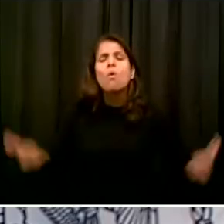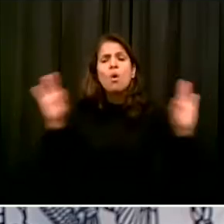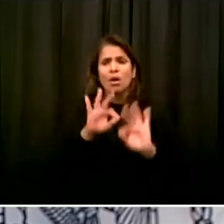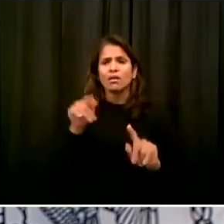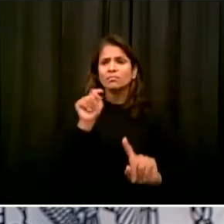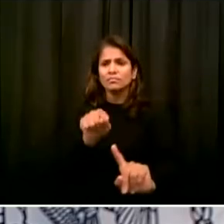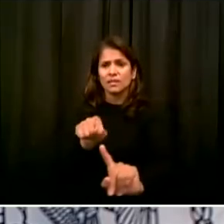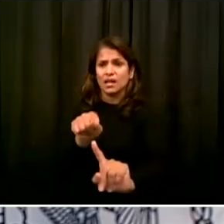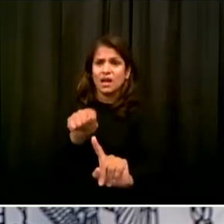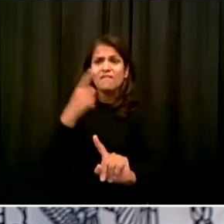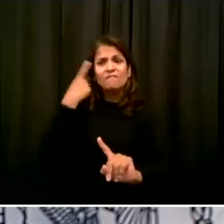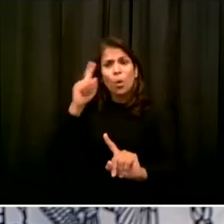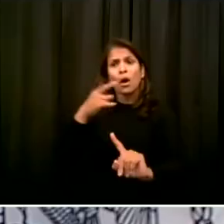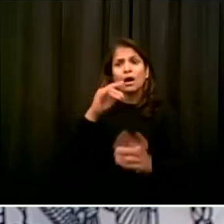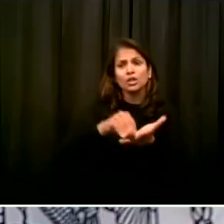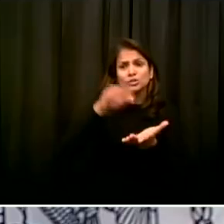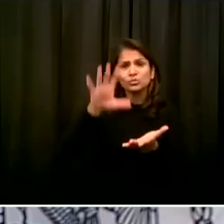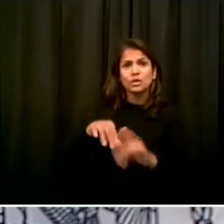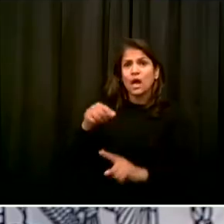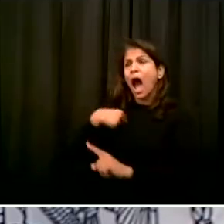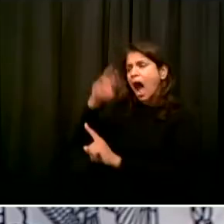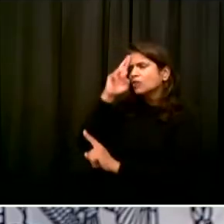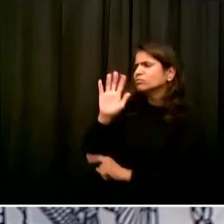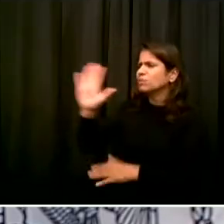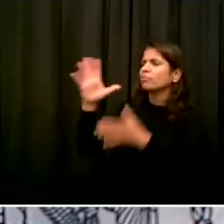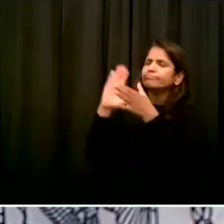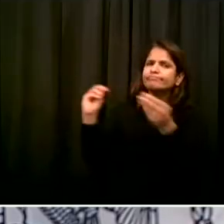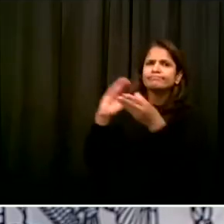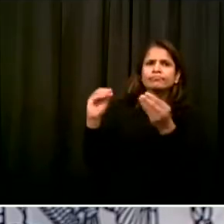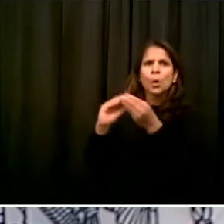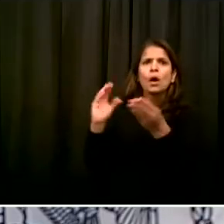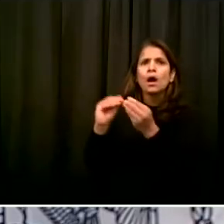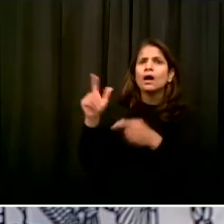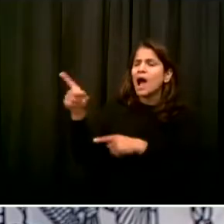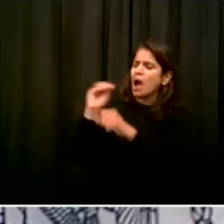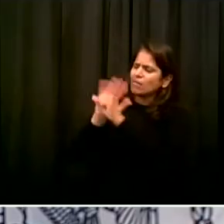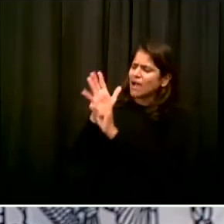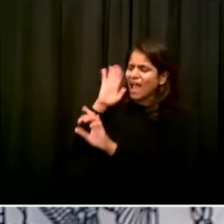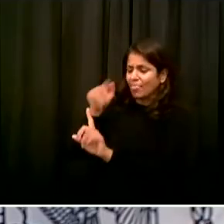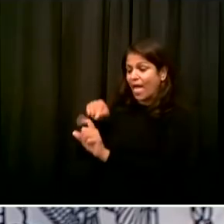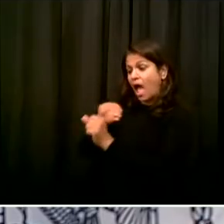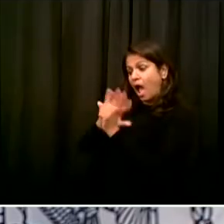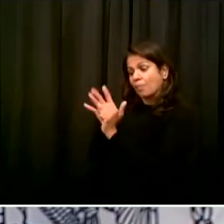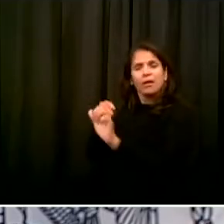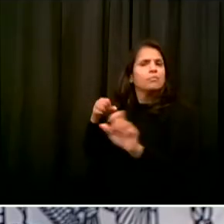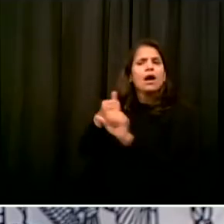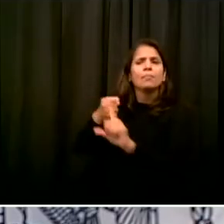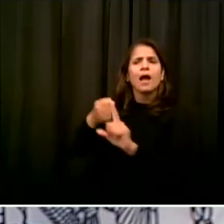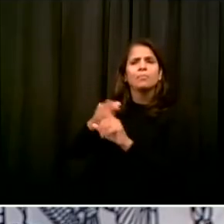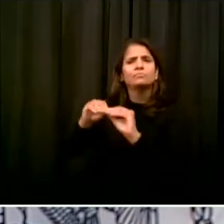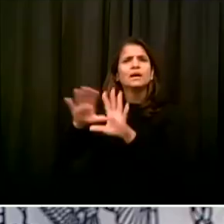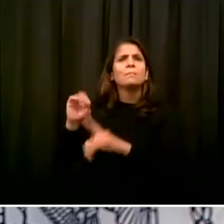OTHER PARENTS I HAVE MET THAT I THINK THIS IS SO IMPORTANT. RESPECTFULLY IF YOU SAY